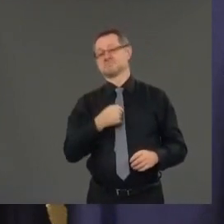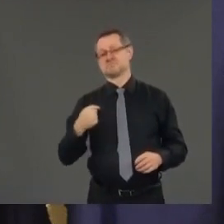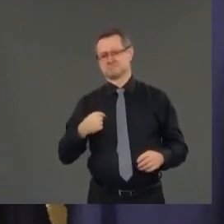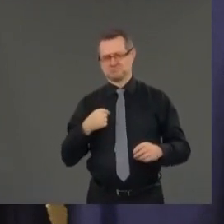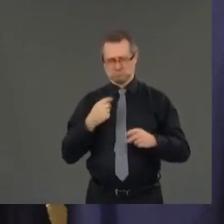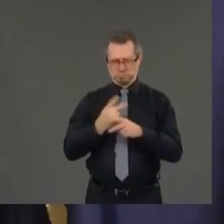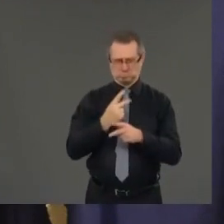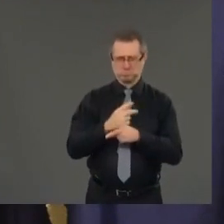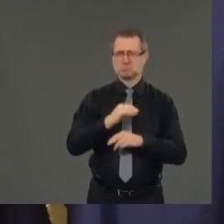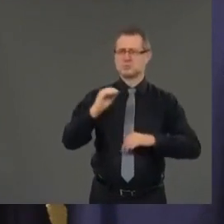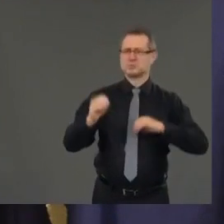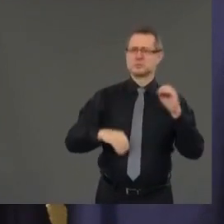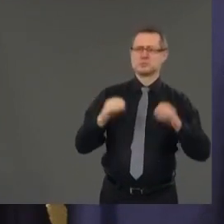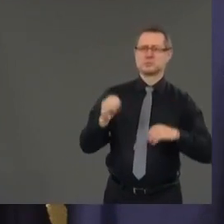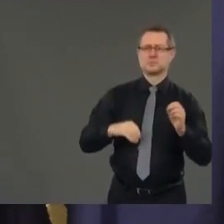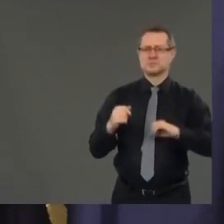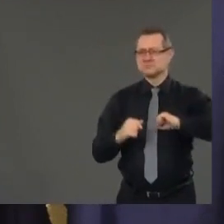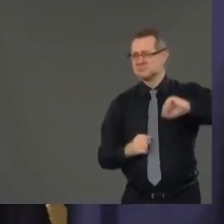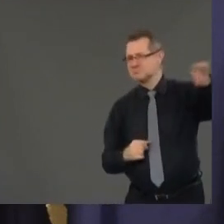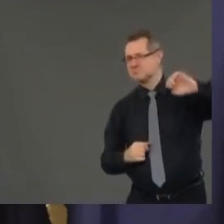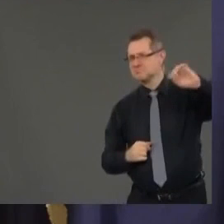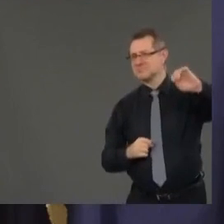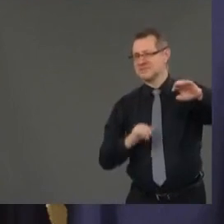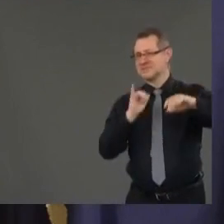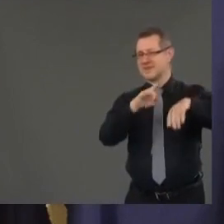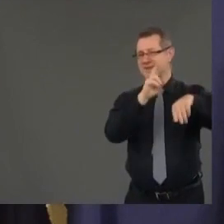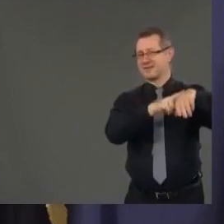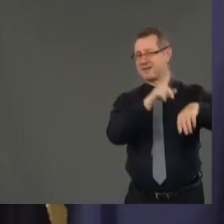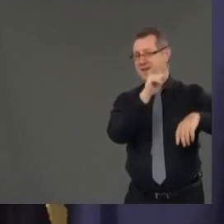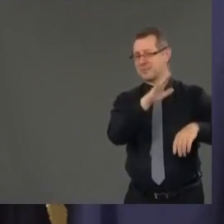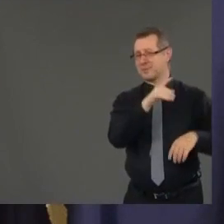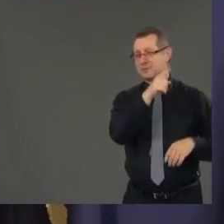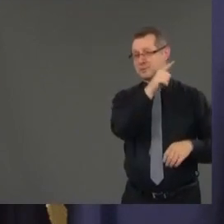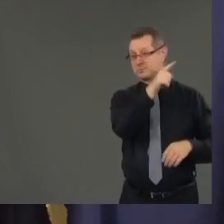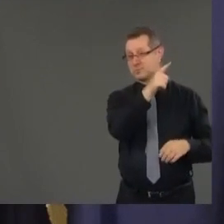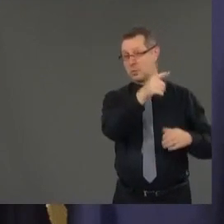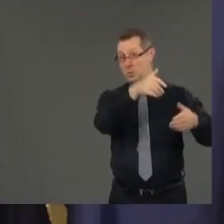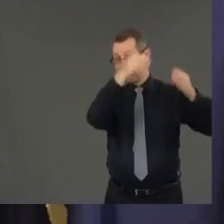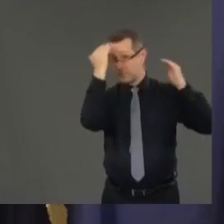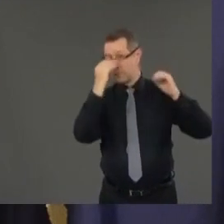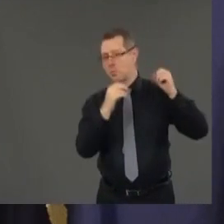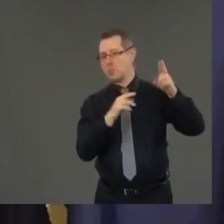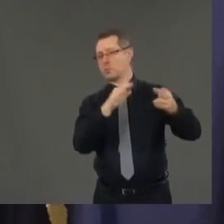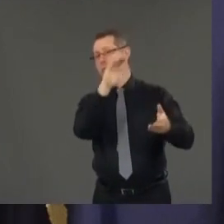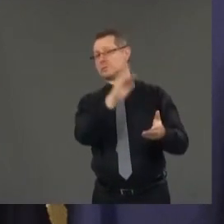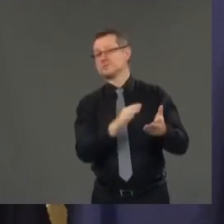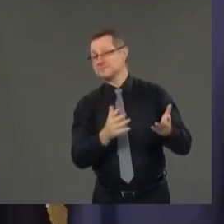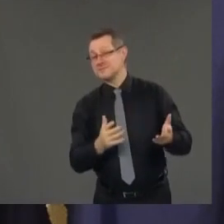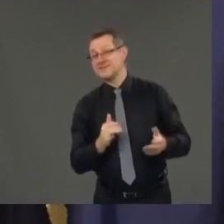BECAUSE WE APPROPRIATE THE TESTS AMONG THOSE LABS DEPENDING ON